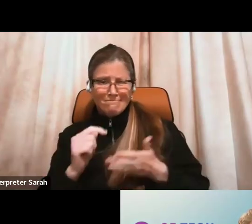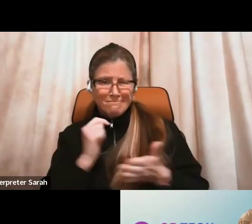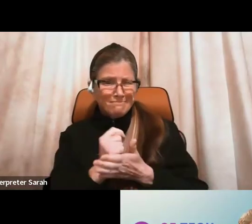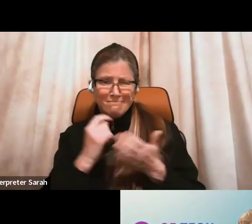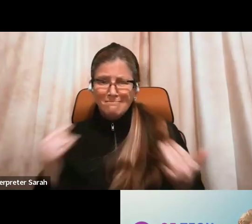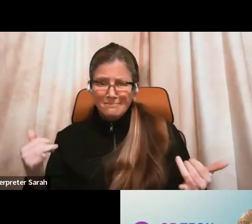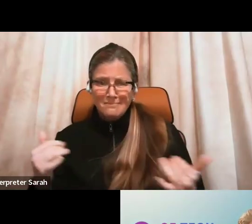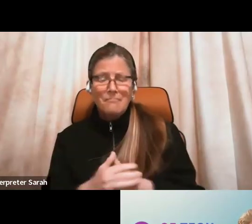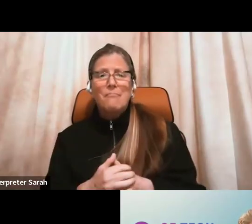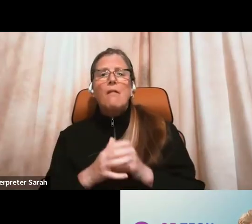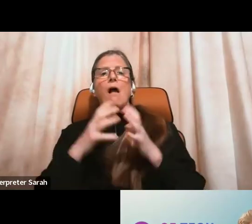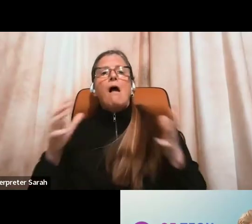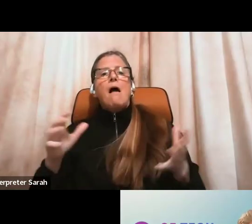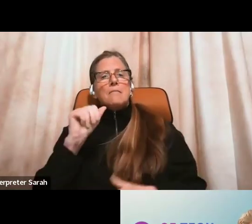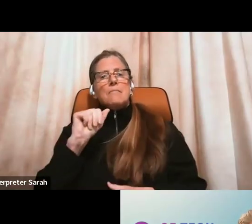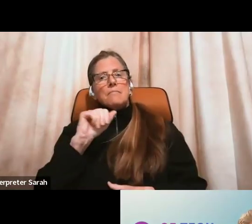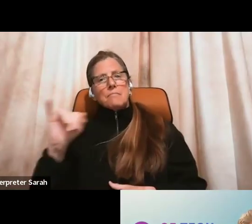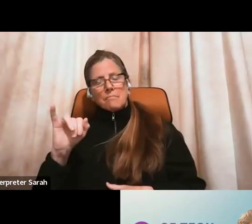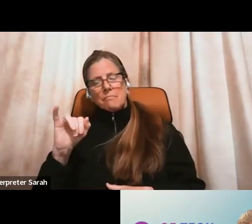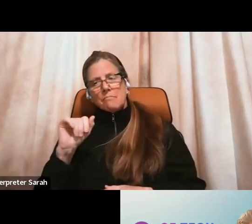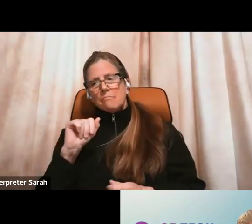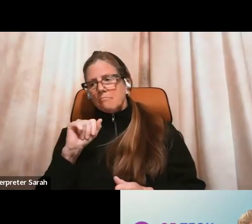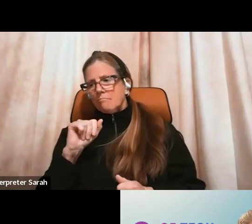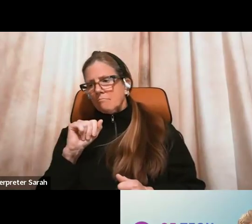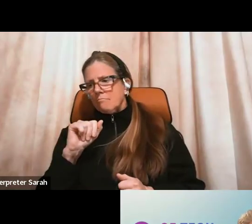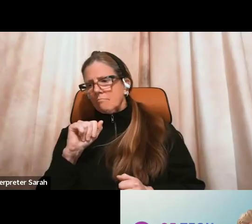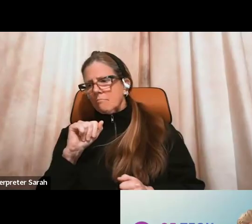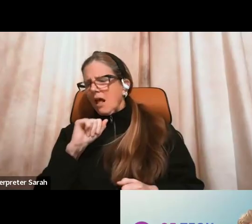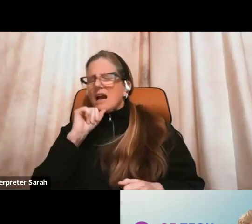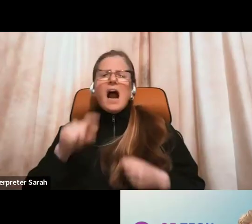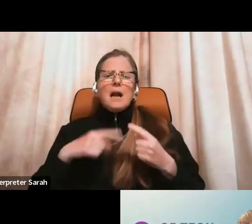in terms of just not speaking to, like, the decision-making and decision support and sort